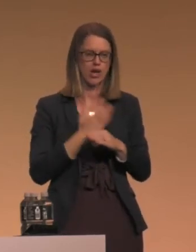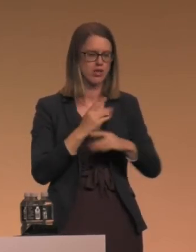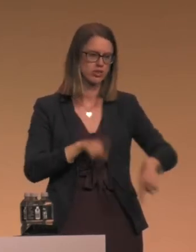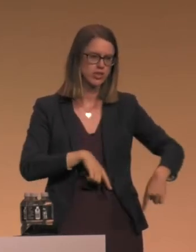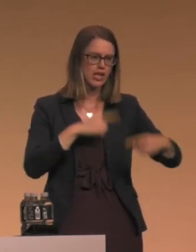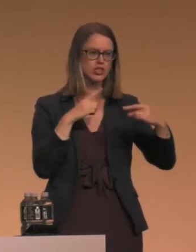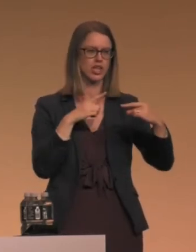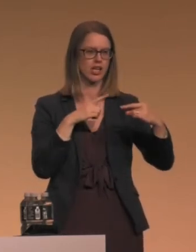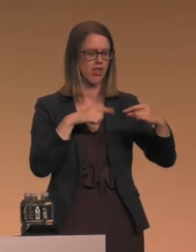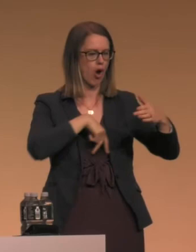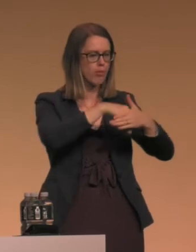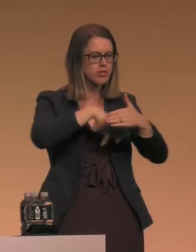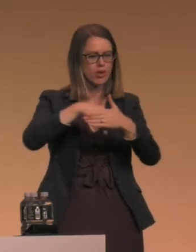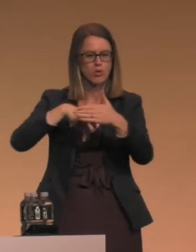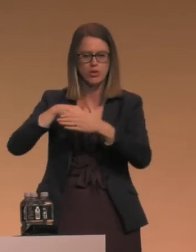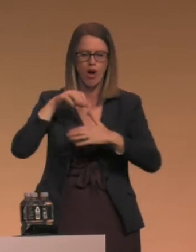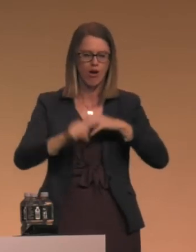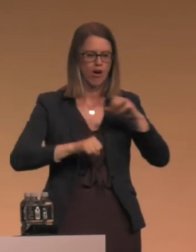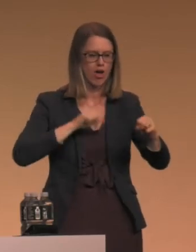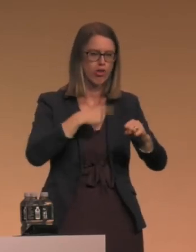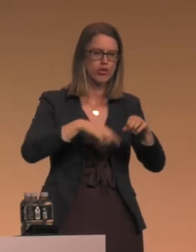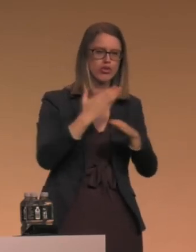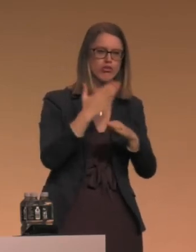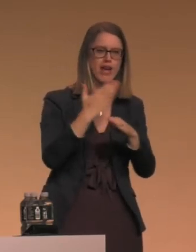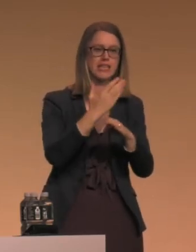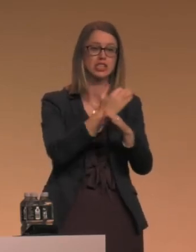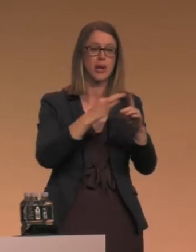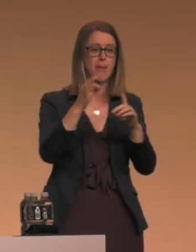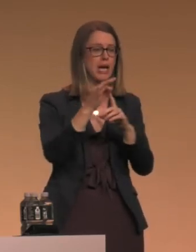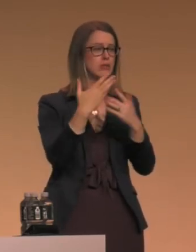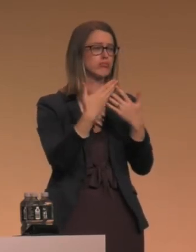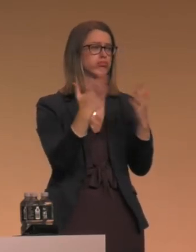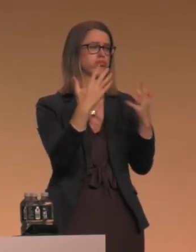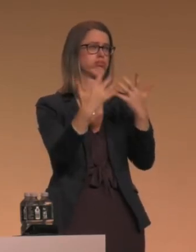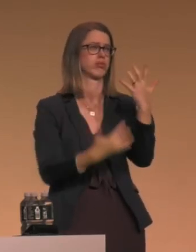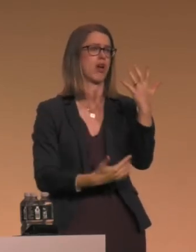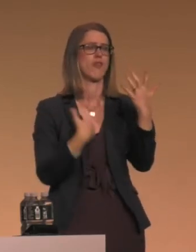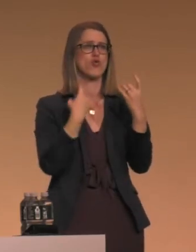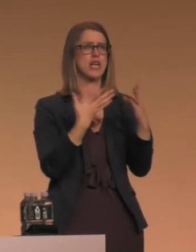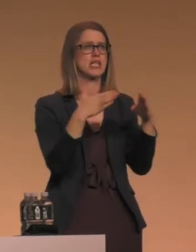and the obstacles to overcome throughout a career in general practice are numerous. I've already touched on the sheer pressure